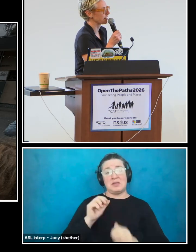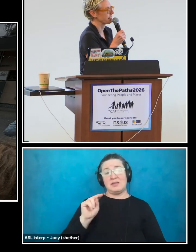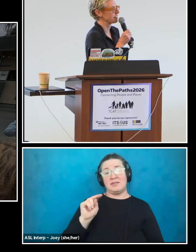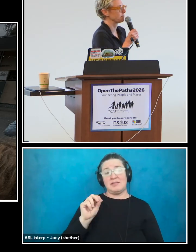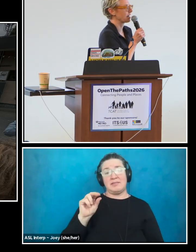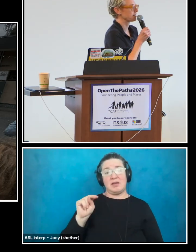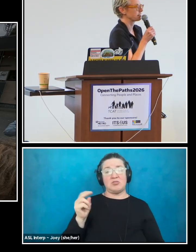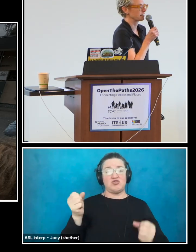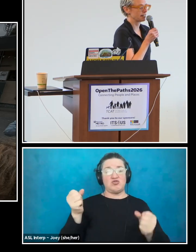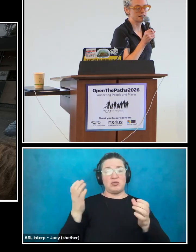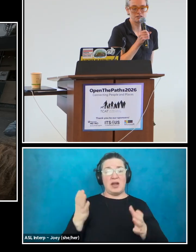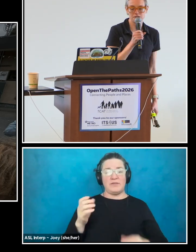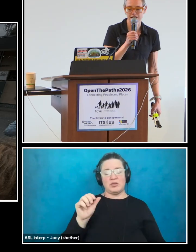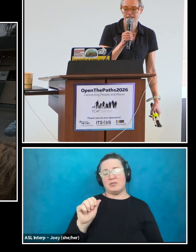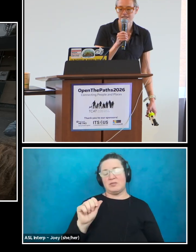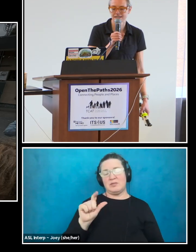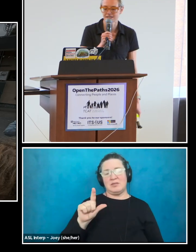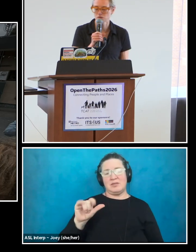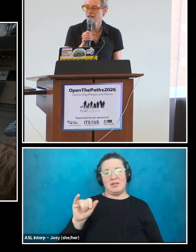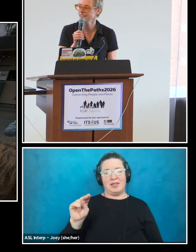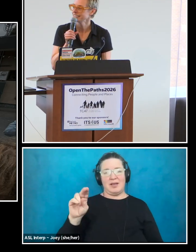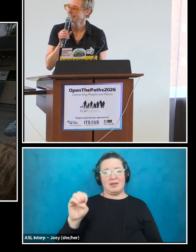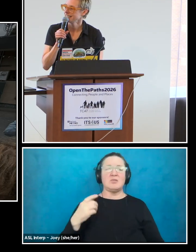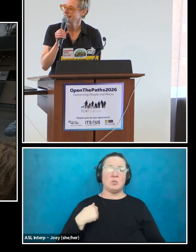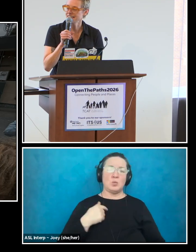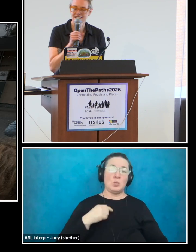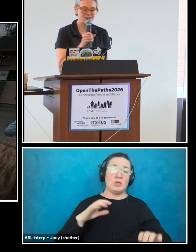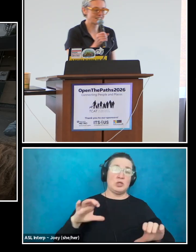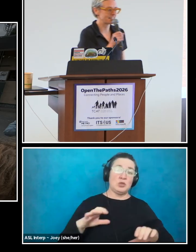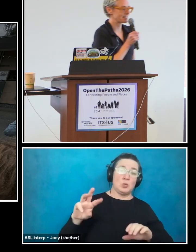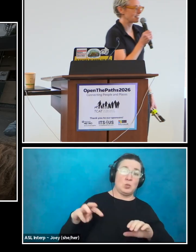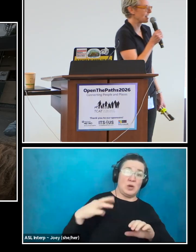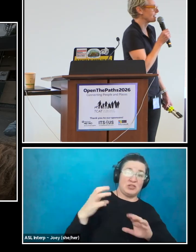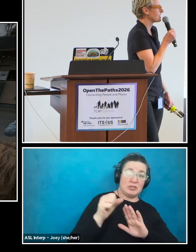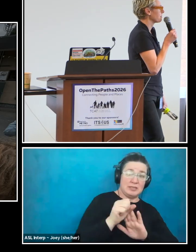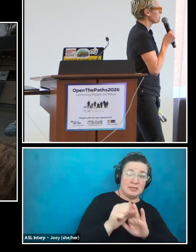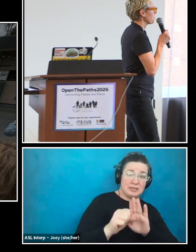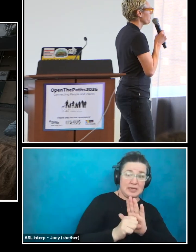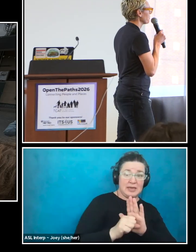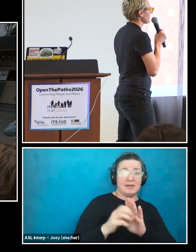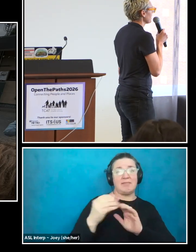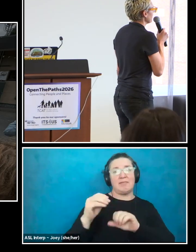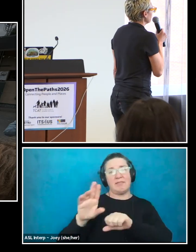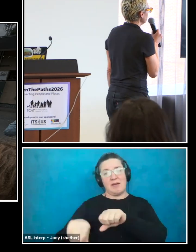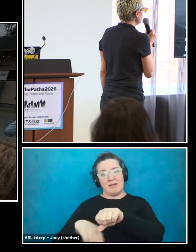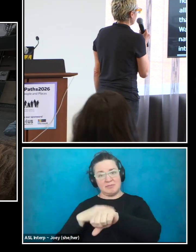and then some national international organizing as well and the image on the slide is some folks